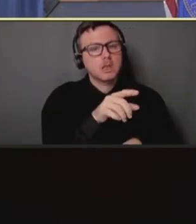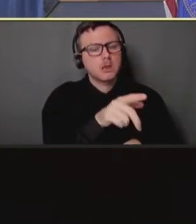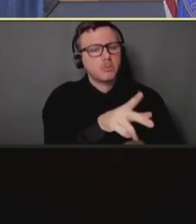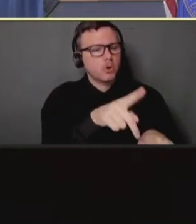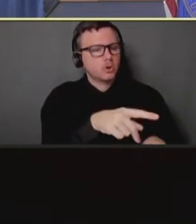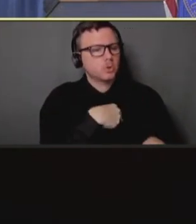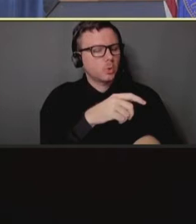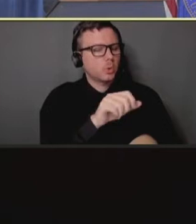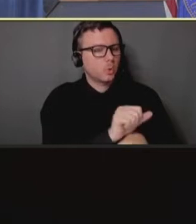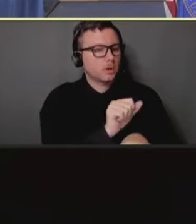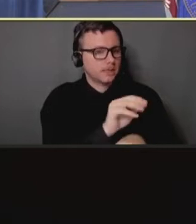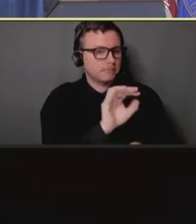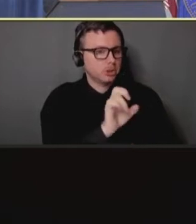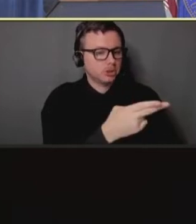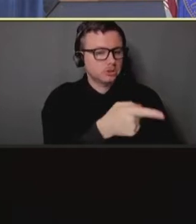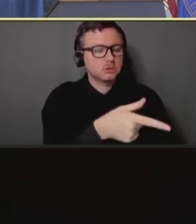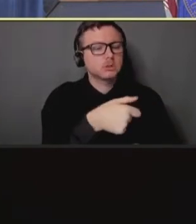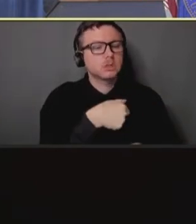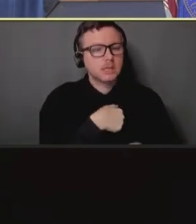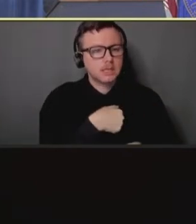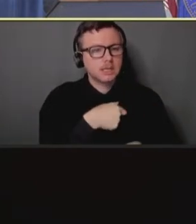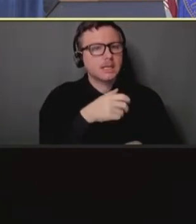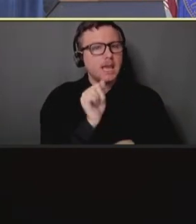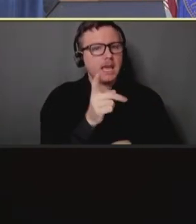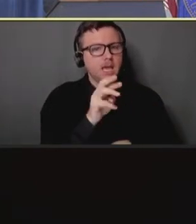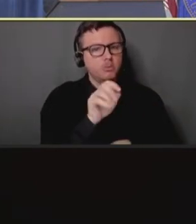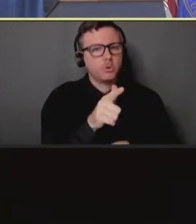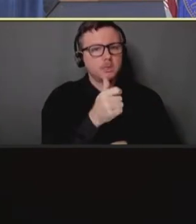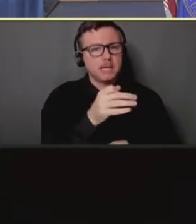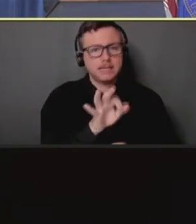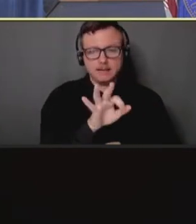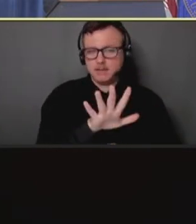And so, that was in April of 1955.